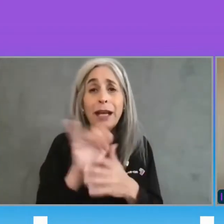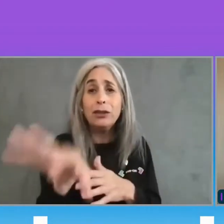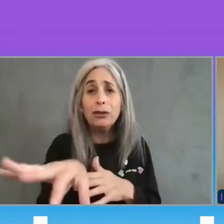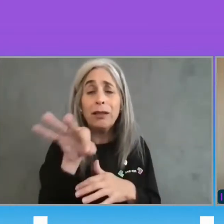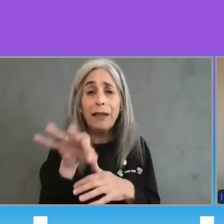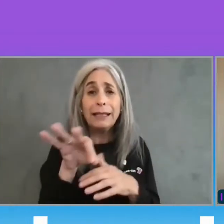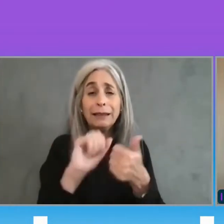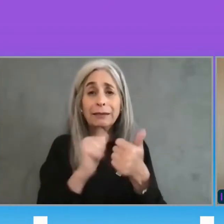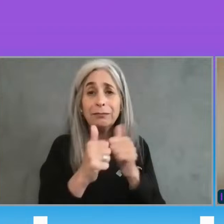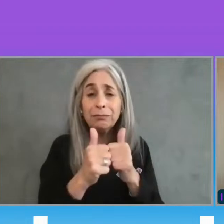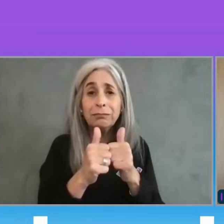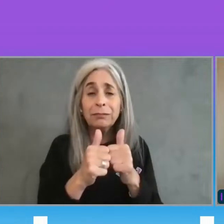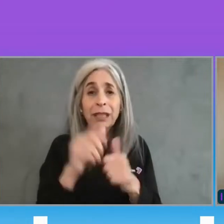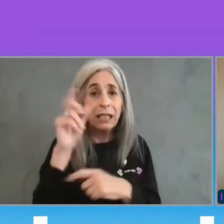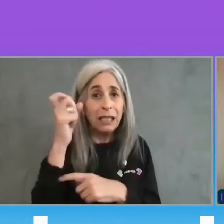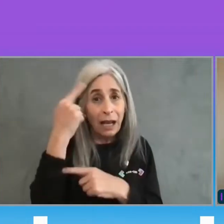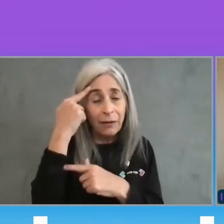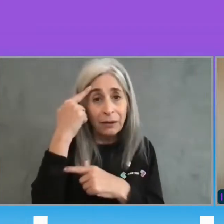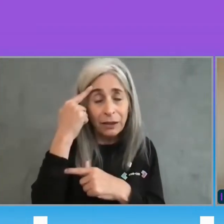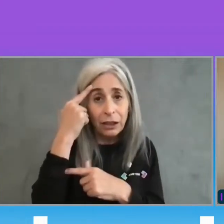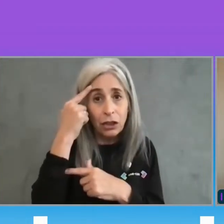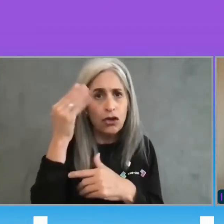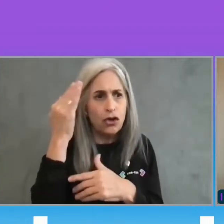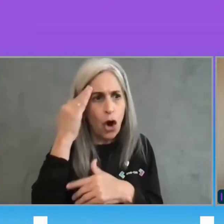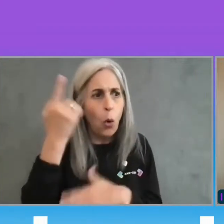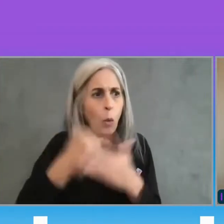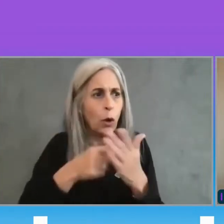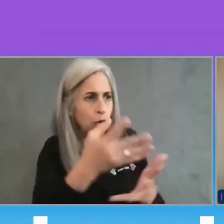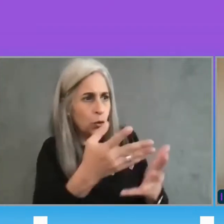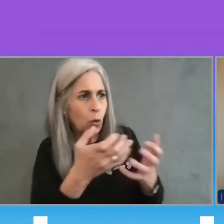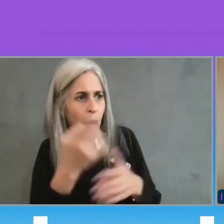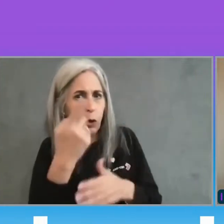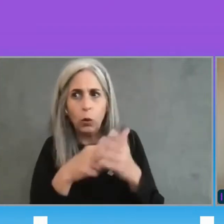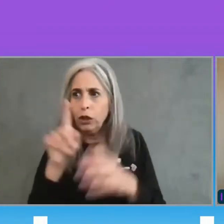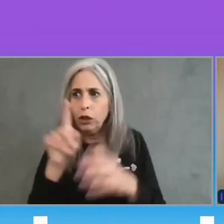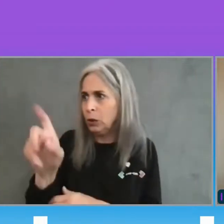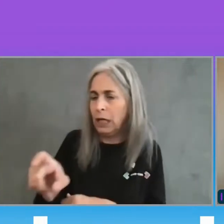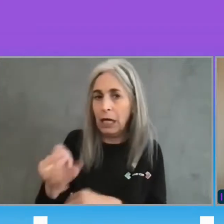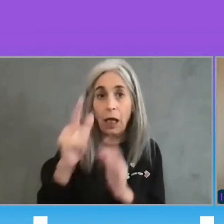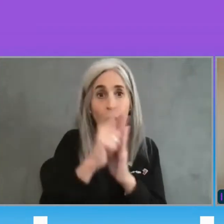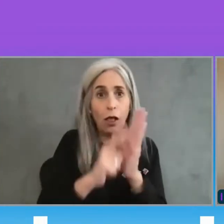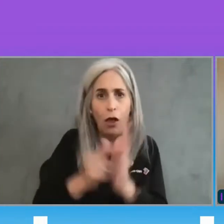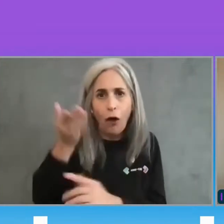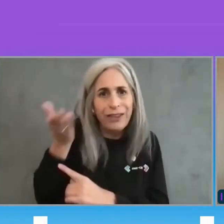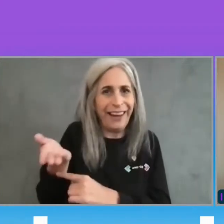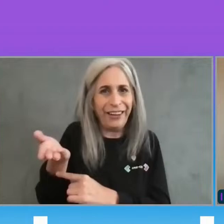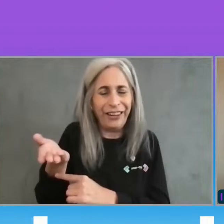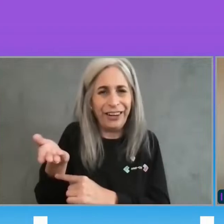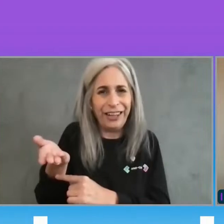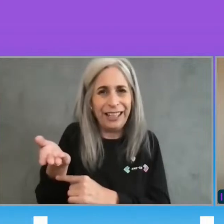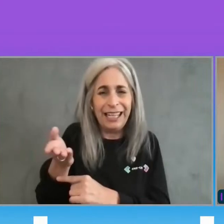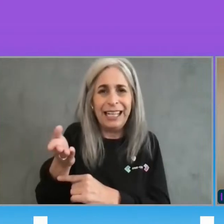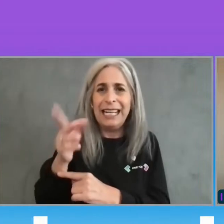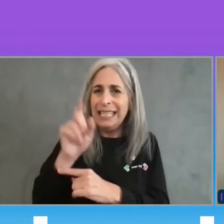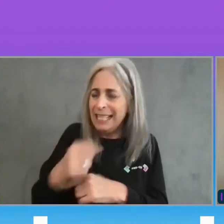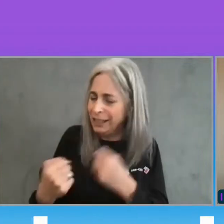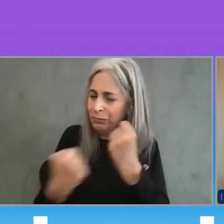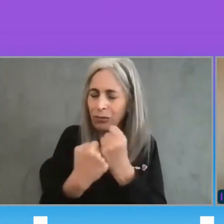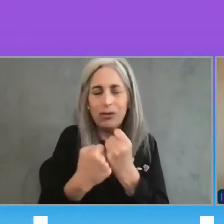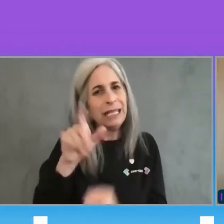your elected officials know what you want, what you need, and that the law is there and it